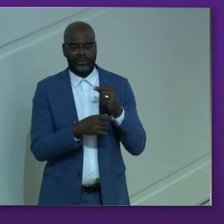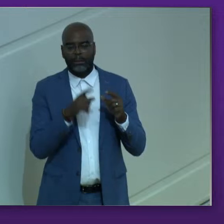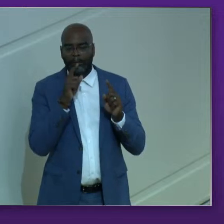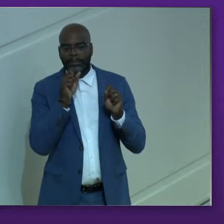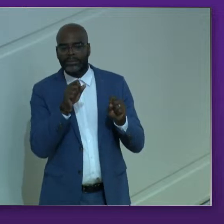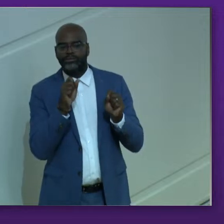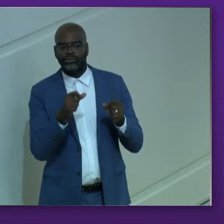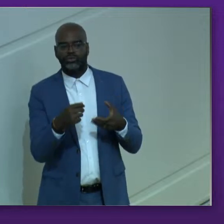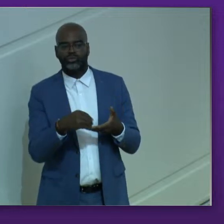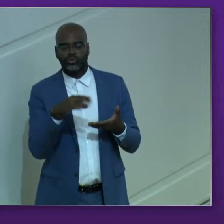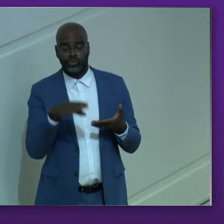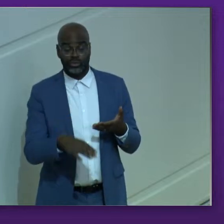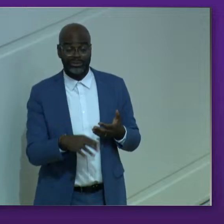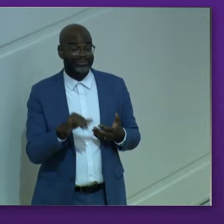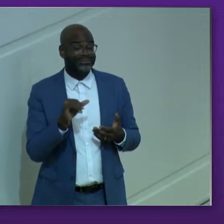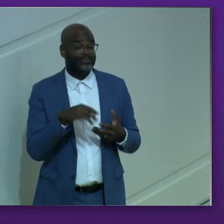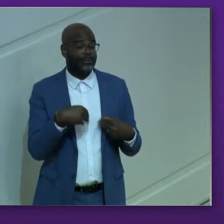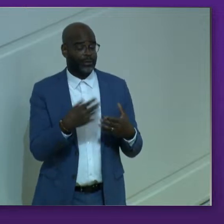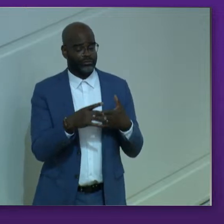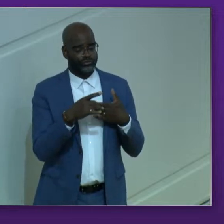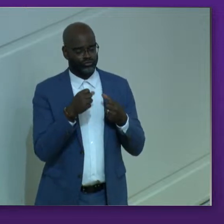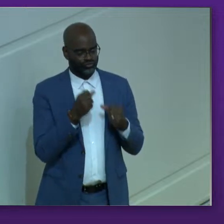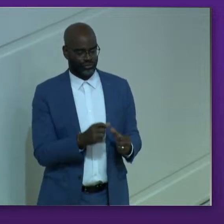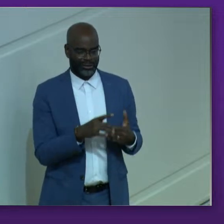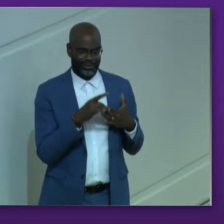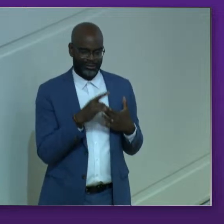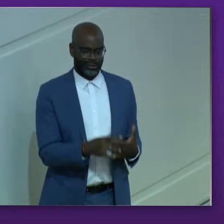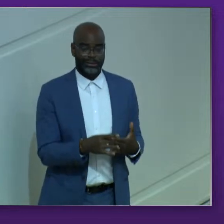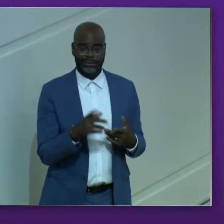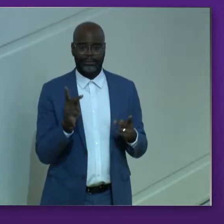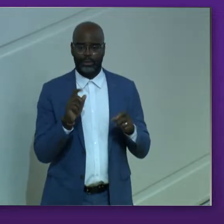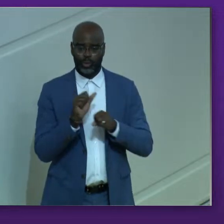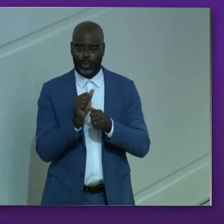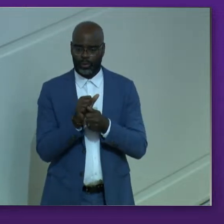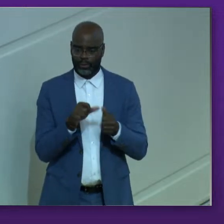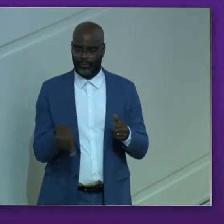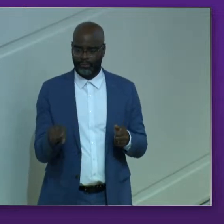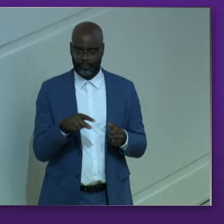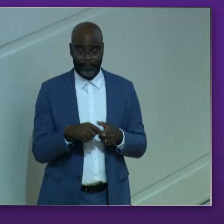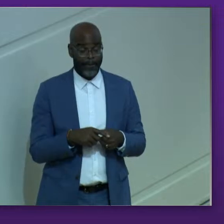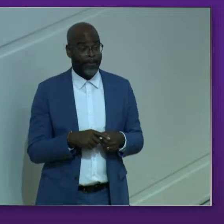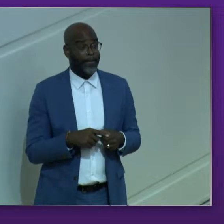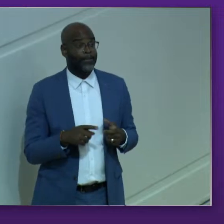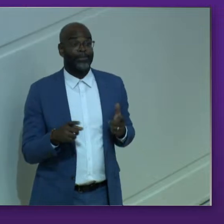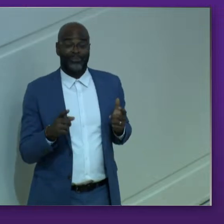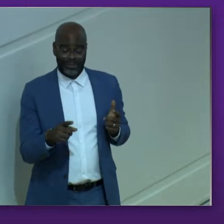SHE HAS ORGANIZED COUNTLESS EVENTS THROUGHOUT THE COUNTY